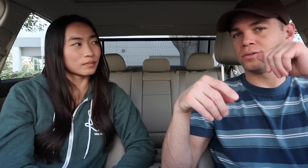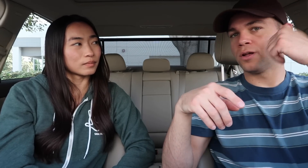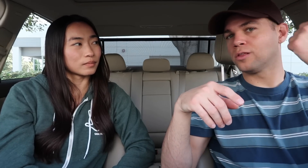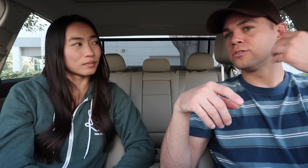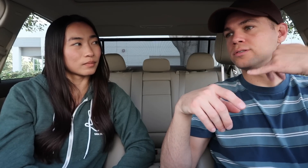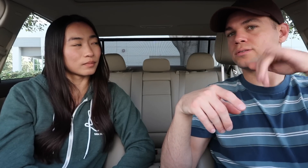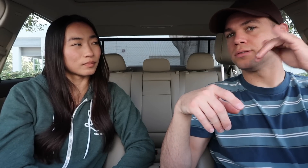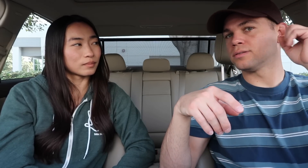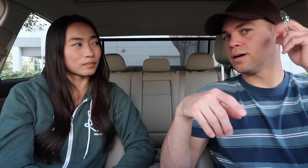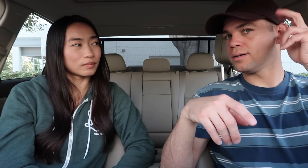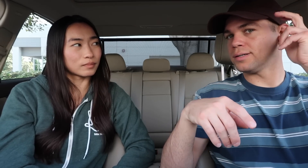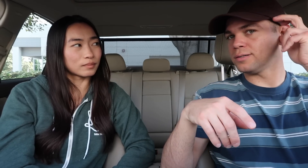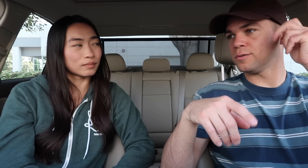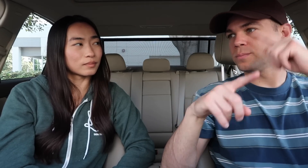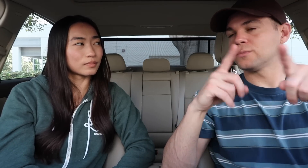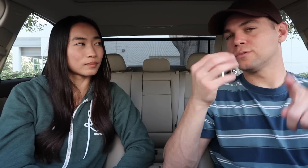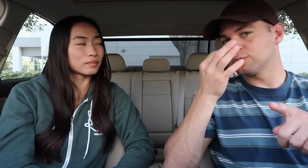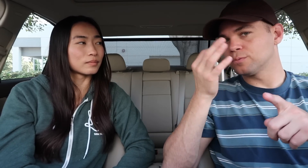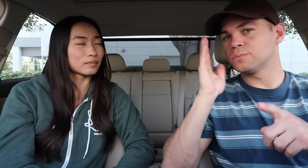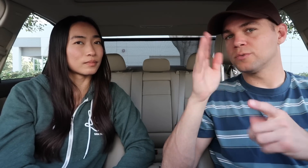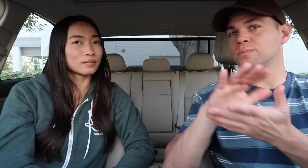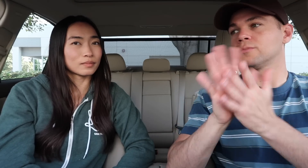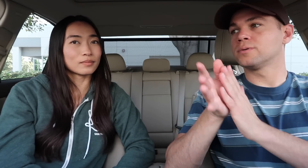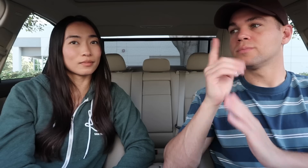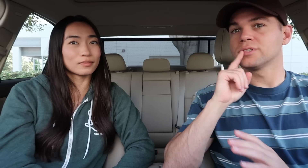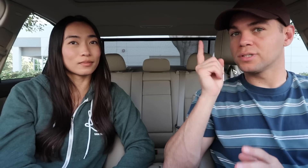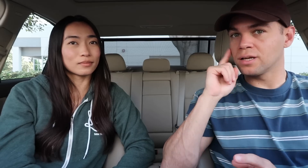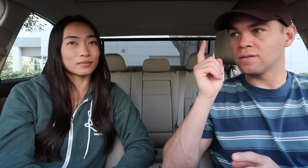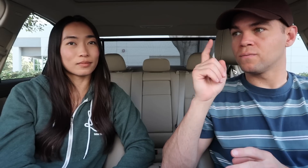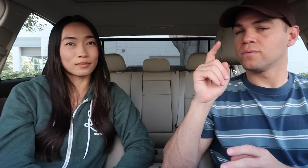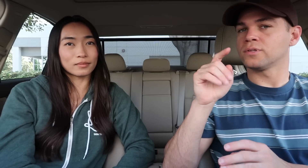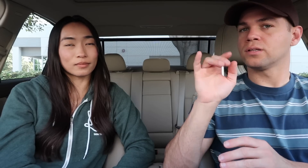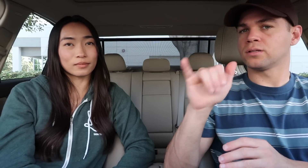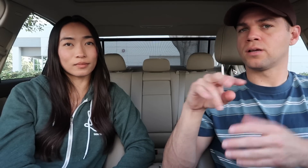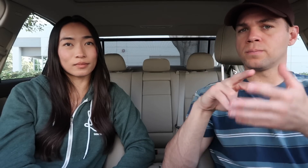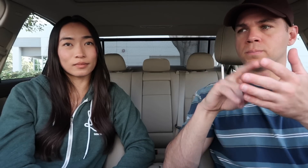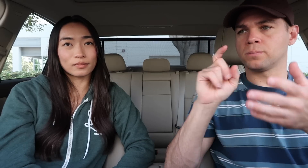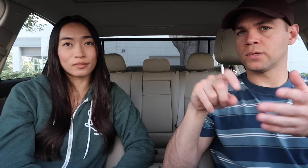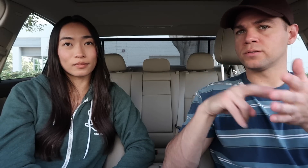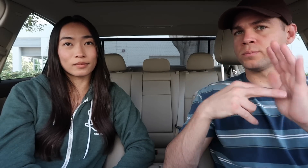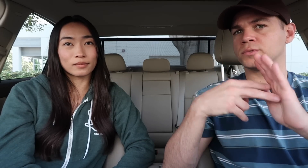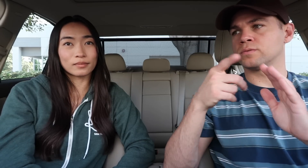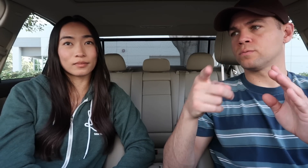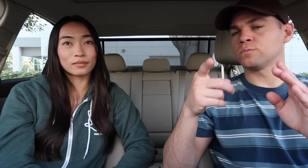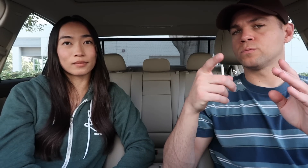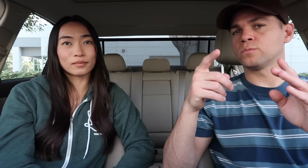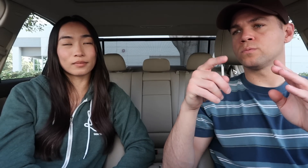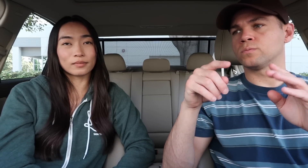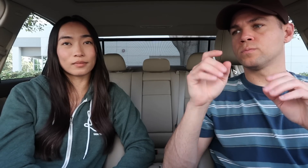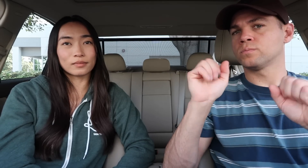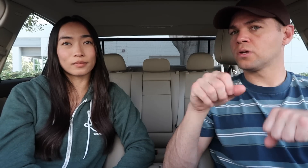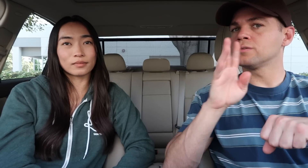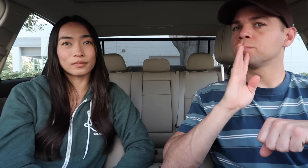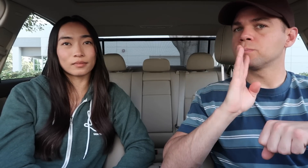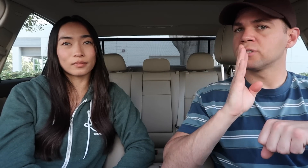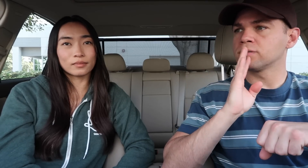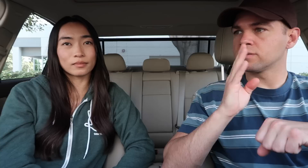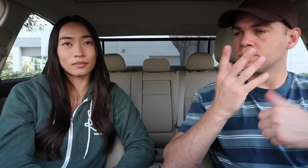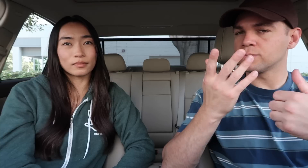and in the other you can still hear but will soon become deaf that must mean you can speak